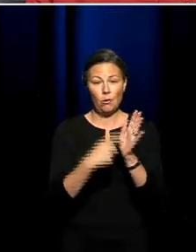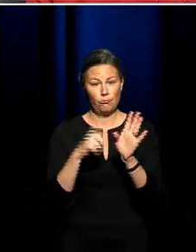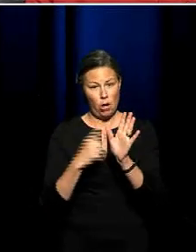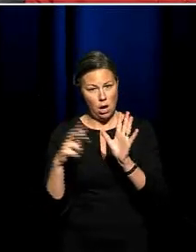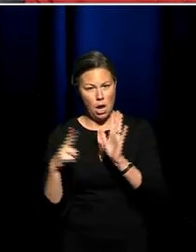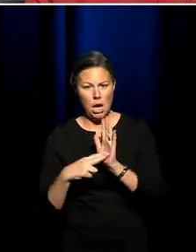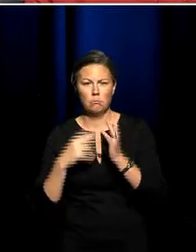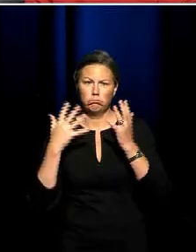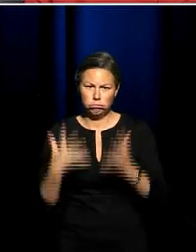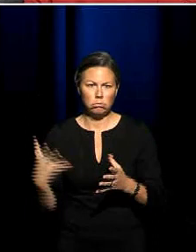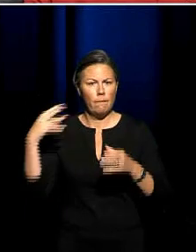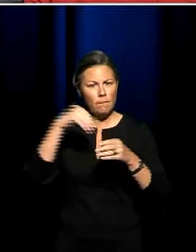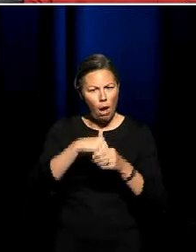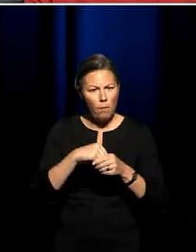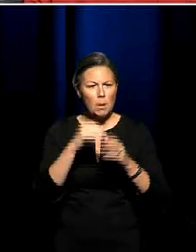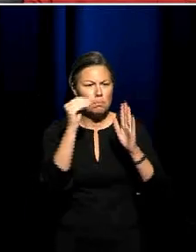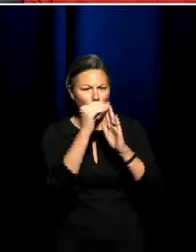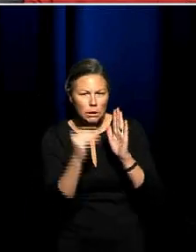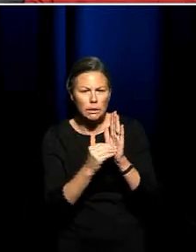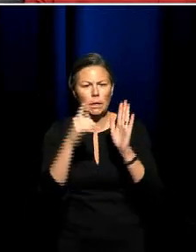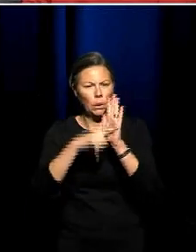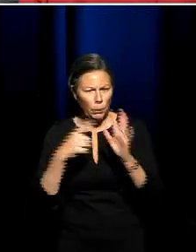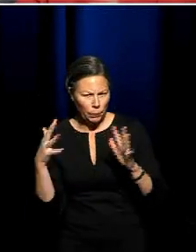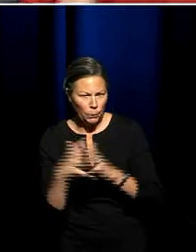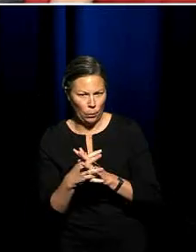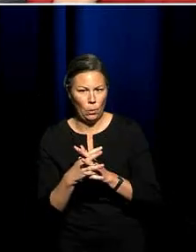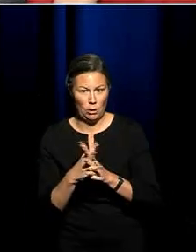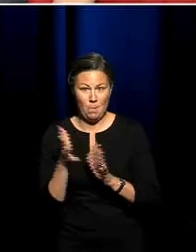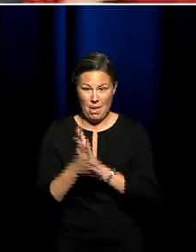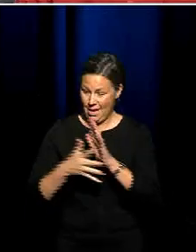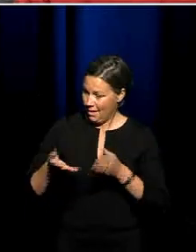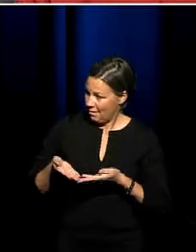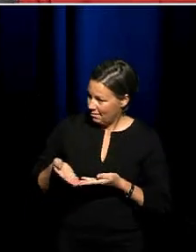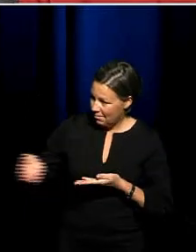Commission. Let me deal with the framework. As I'm sure most of you know,